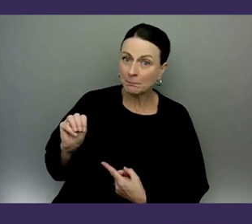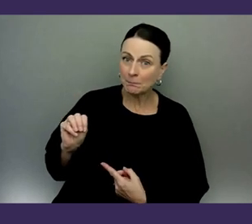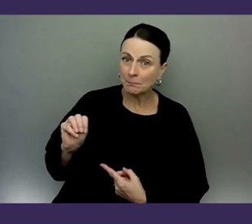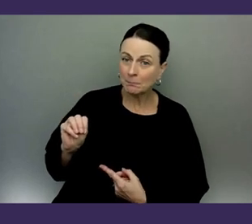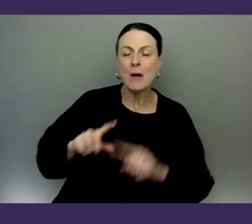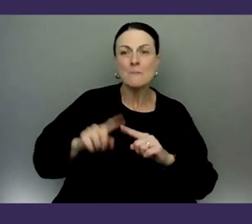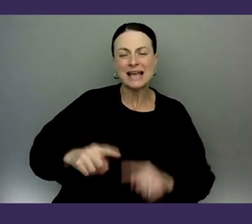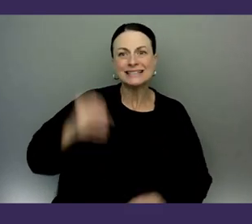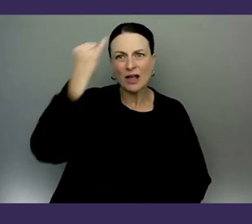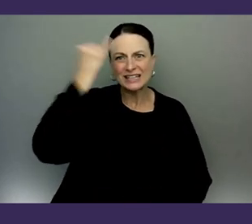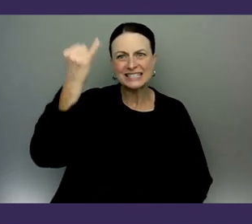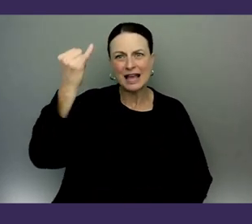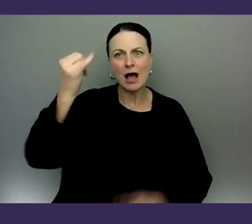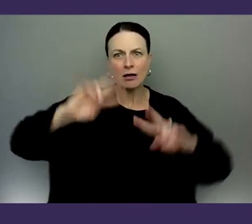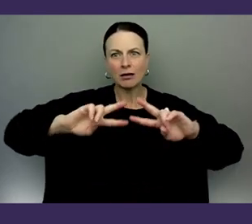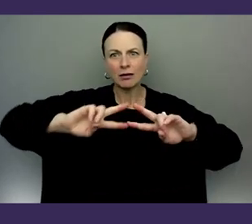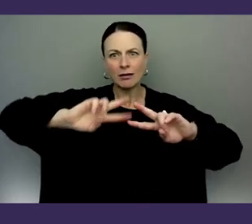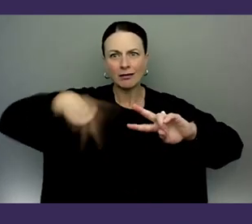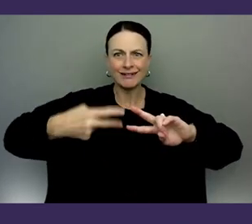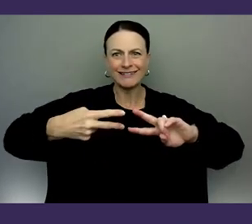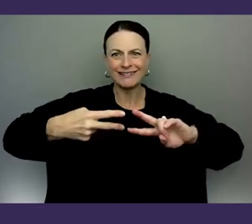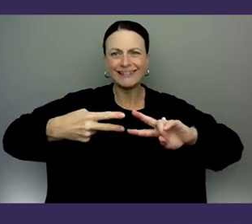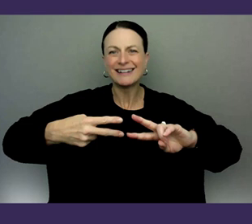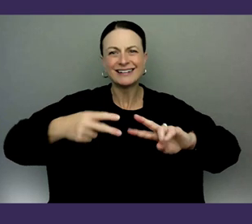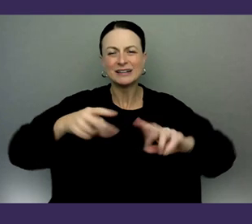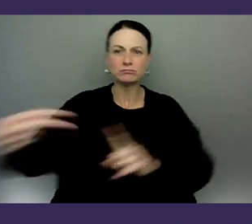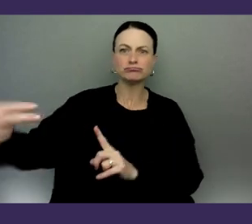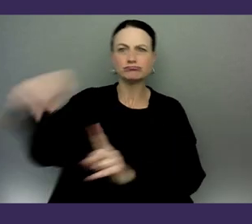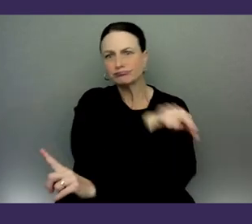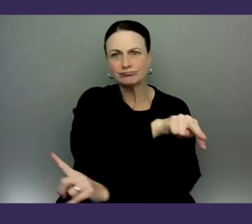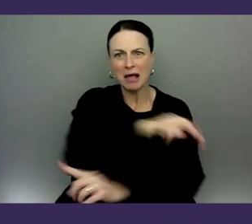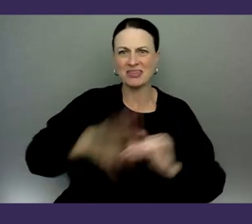that we flipped the script of society, right, that bias that I was just talking about,